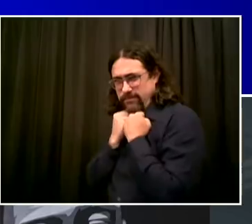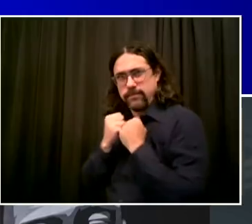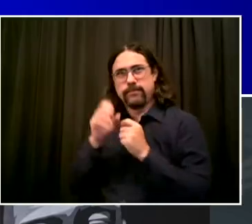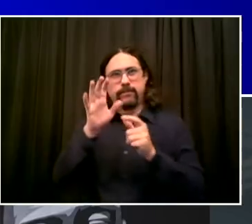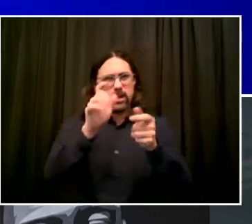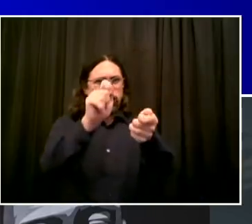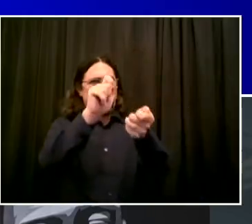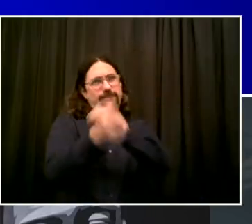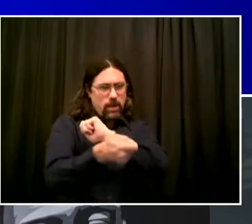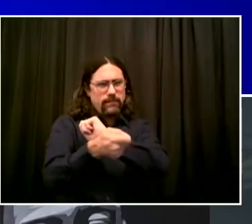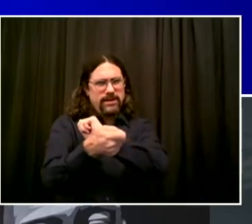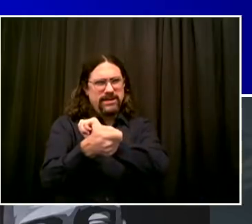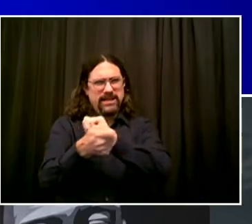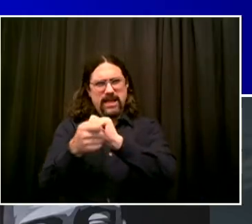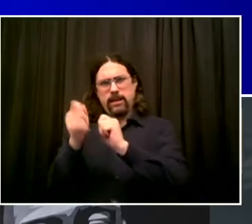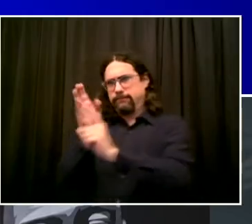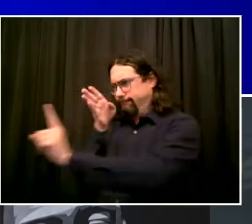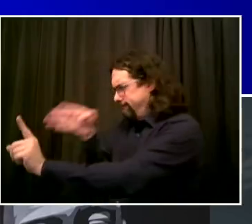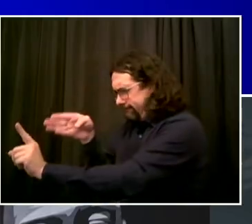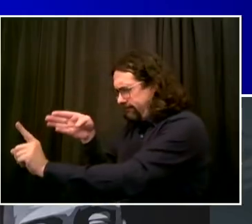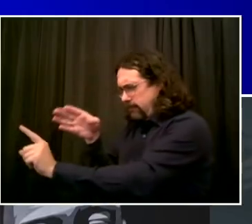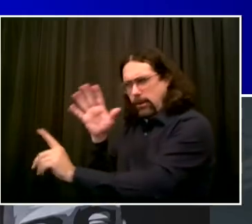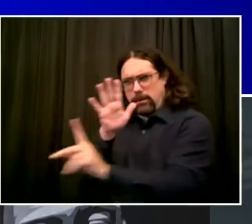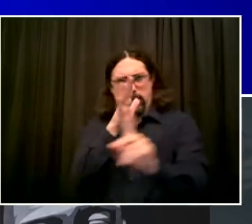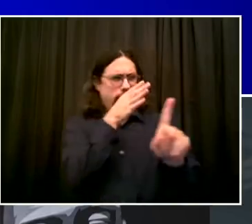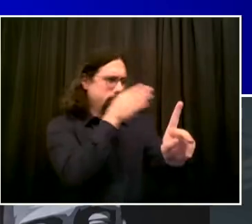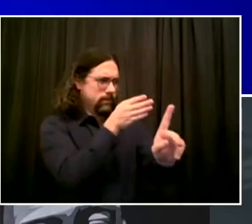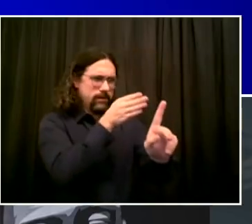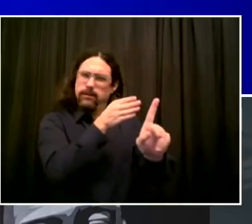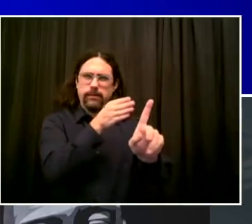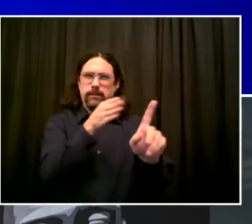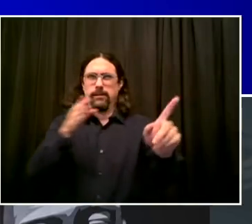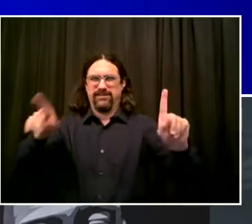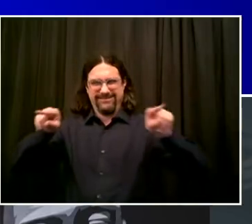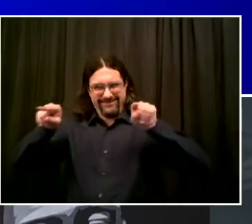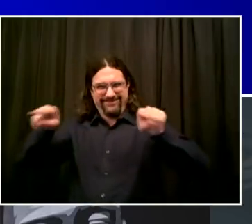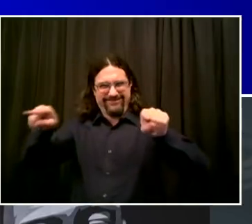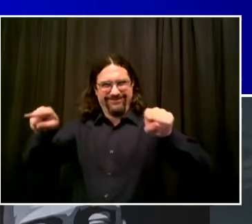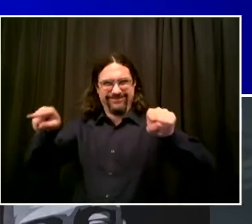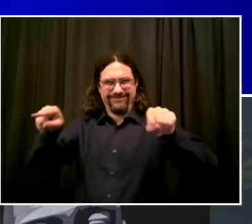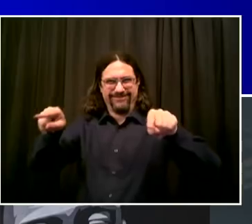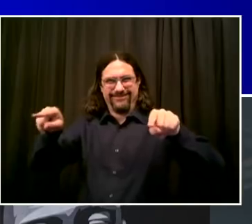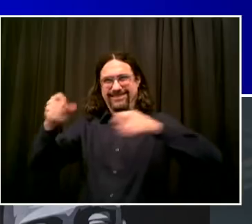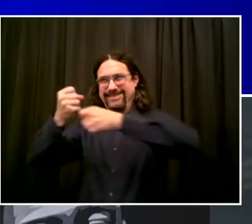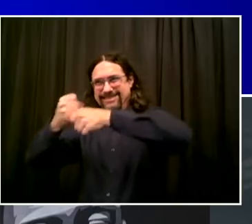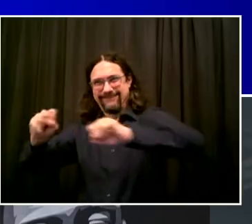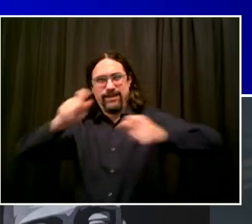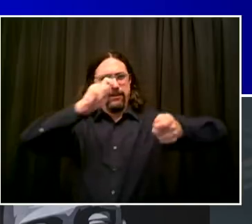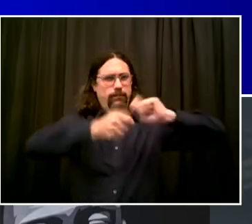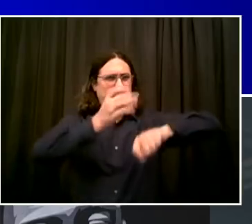THE IMPERATIVE OF THE PUBLIC FORM. SAFY ETAND FAIRNESS NEED TO WALK HANID-N-